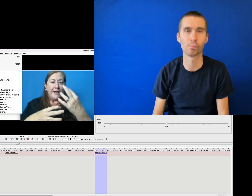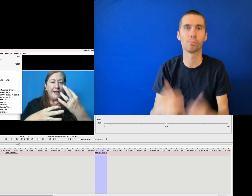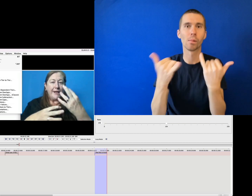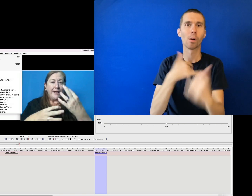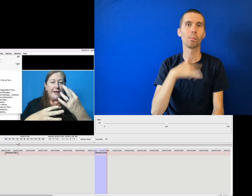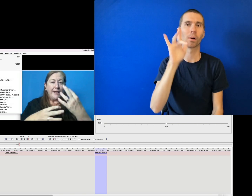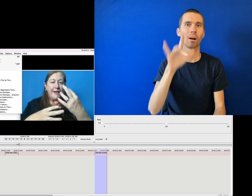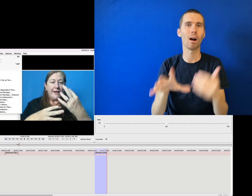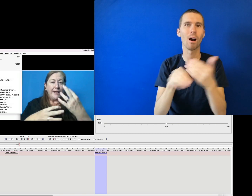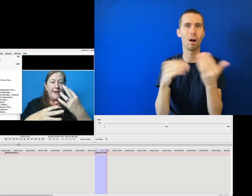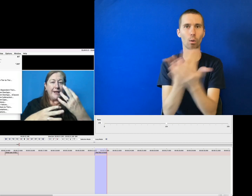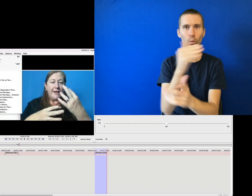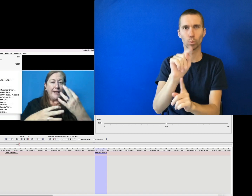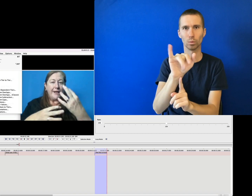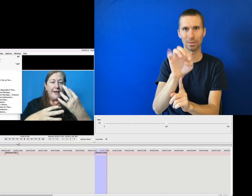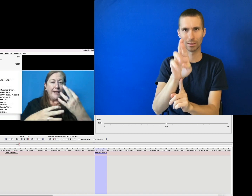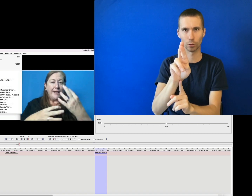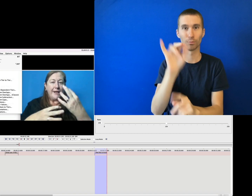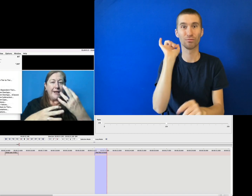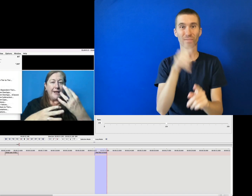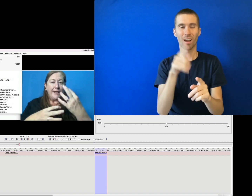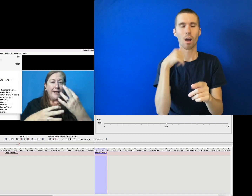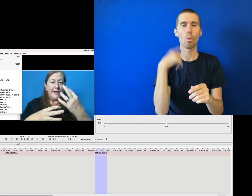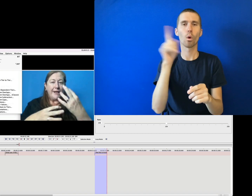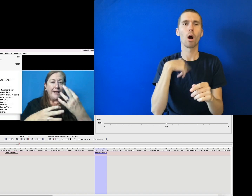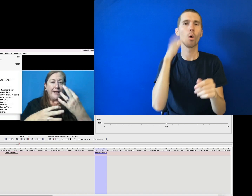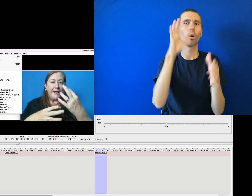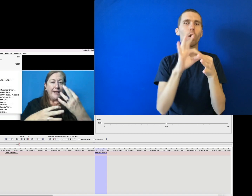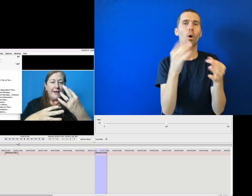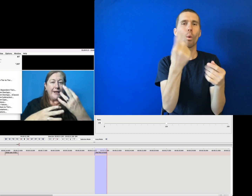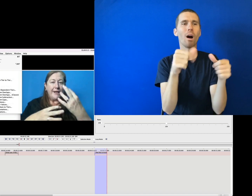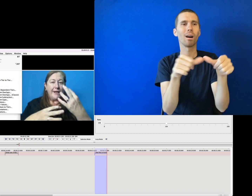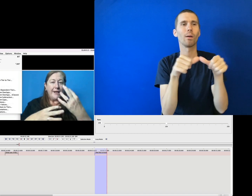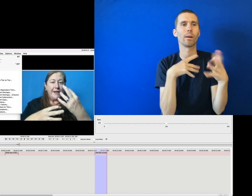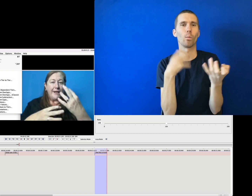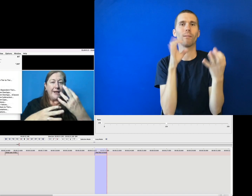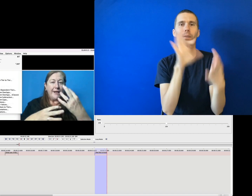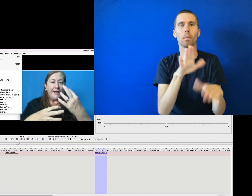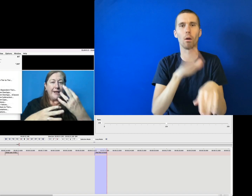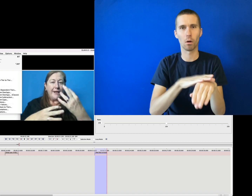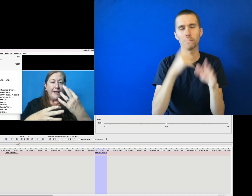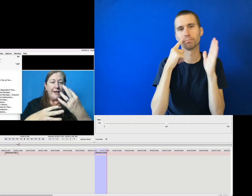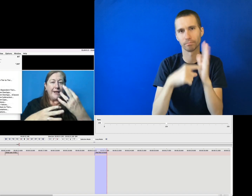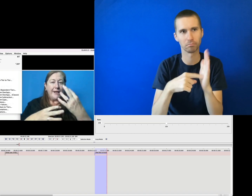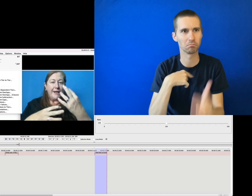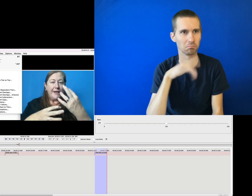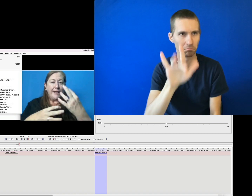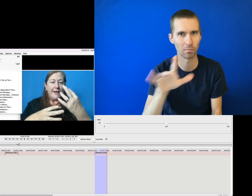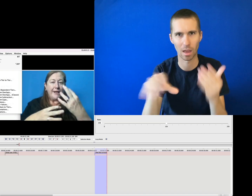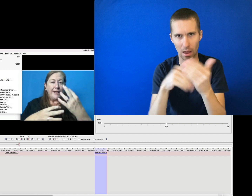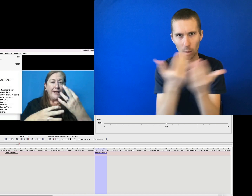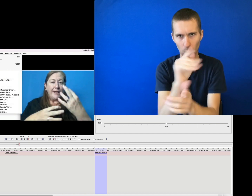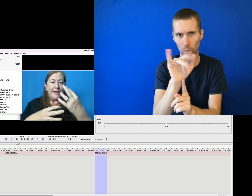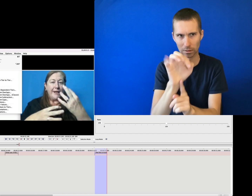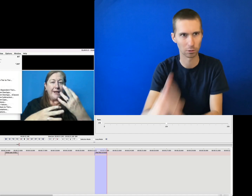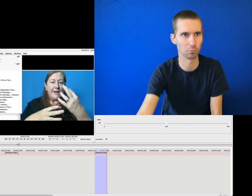Now, with the dropdown, I will click on "Add New Tier" to specify an area of feedback.